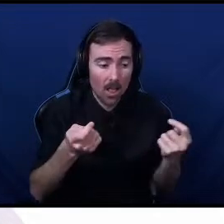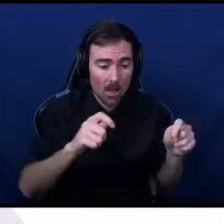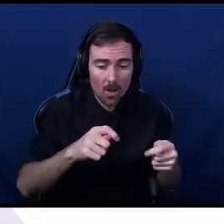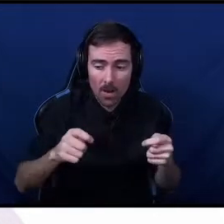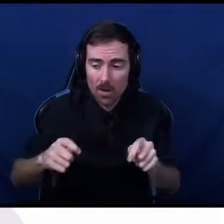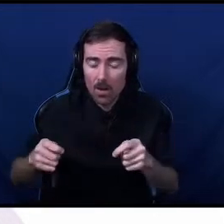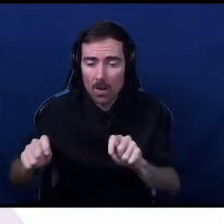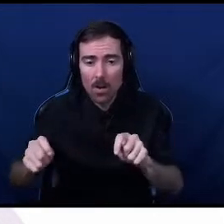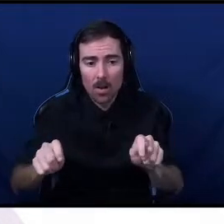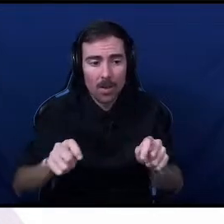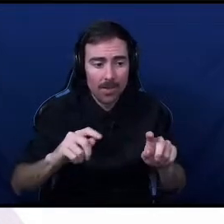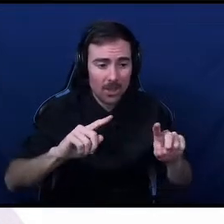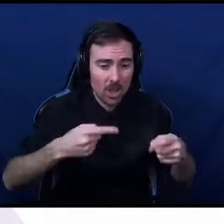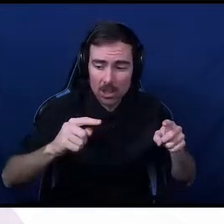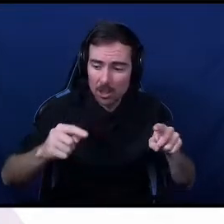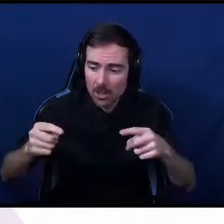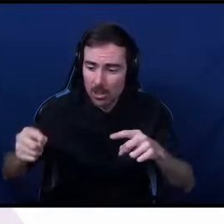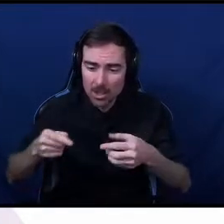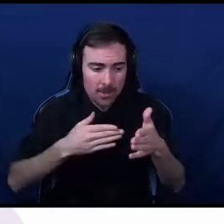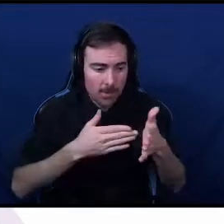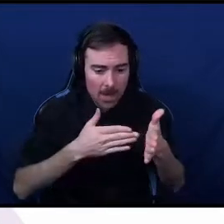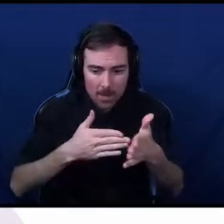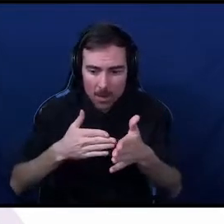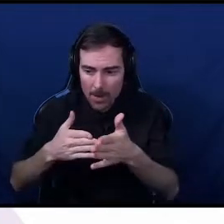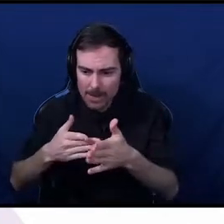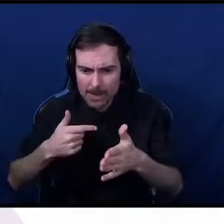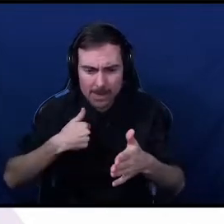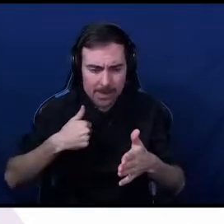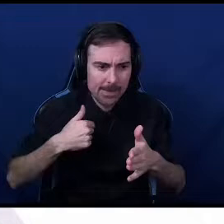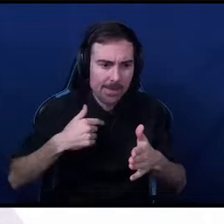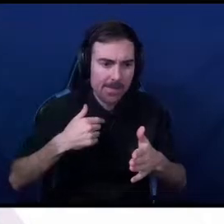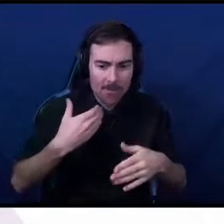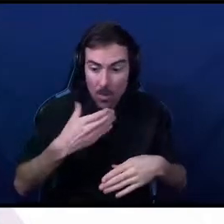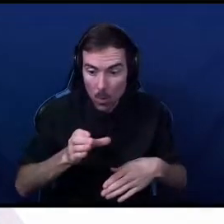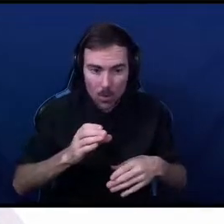We've all been forced to adapt and to embrace the uncertainty and the change